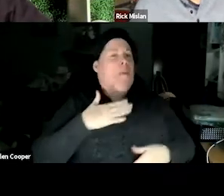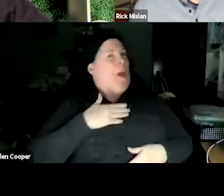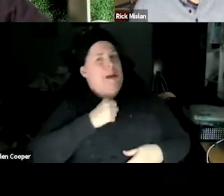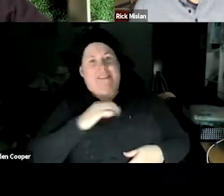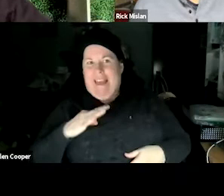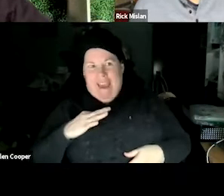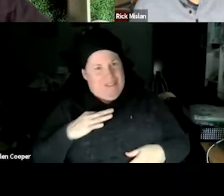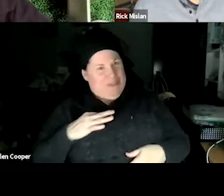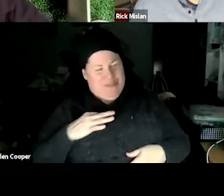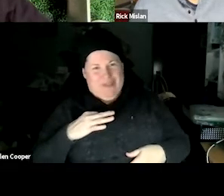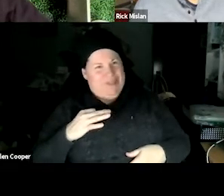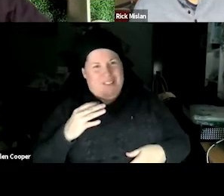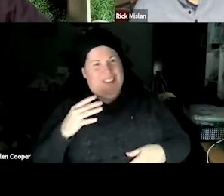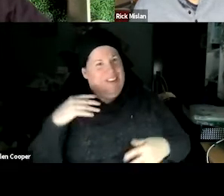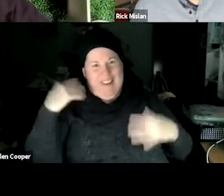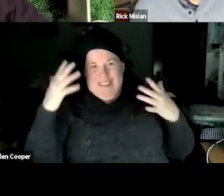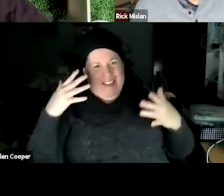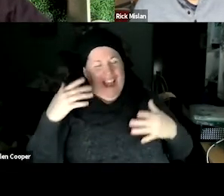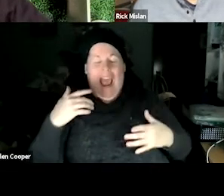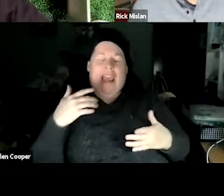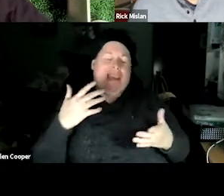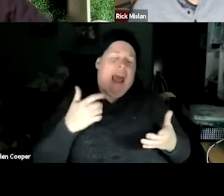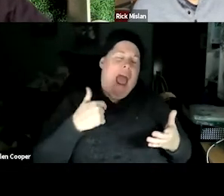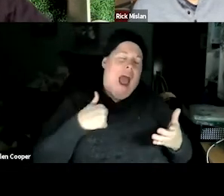CalebBarlow: I'm probably not as good as that other people. Doesn't matter.